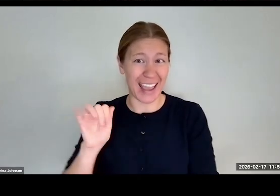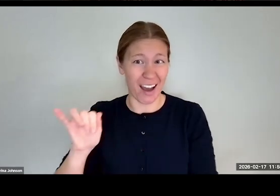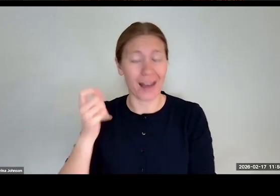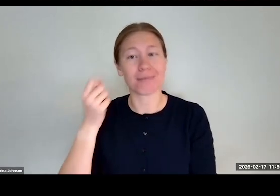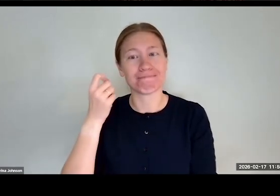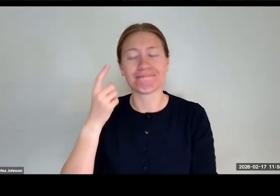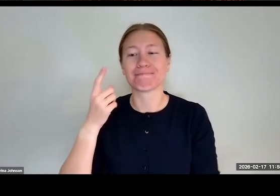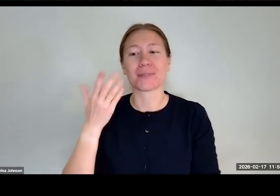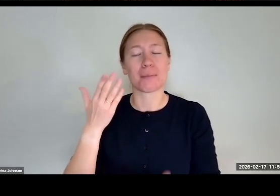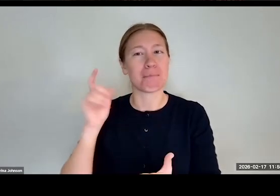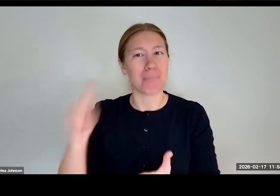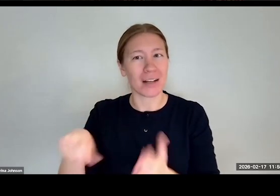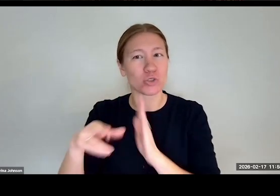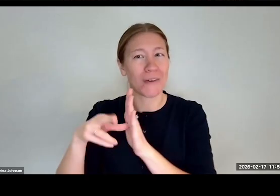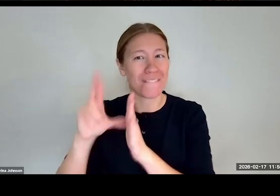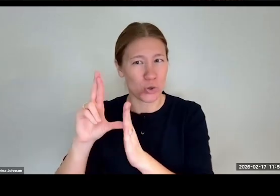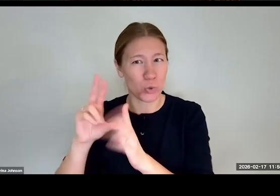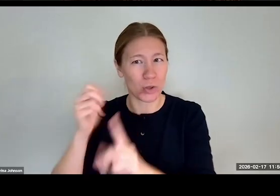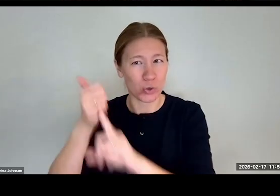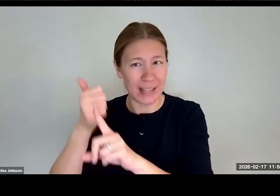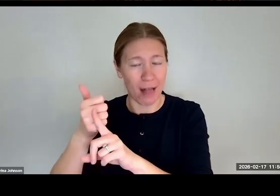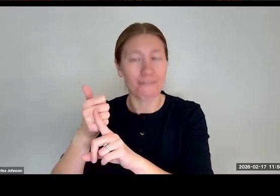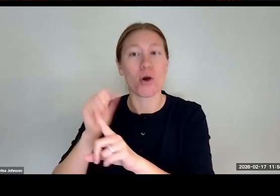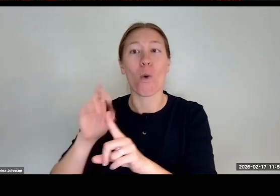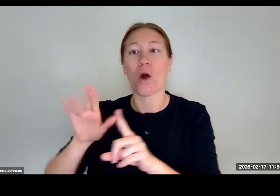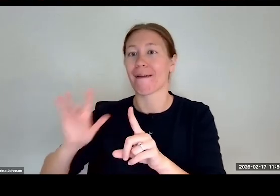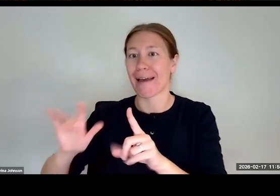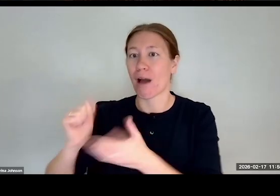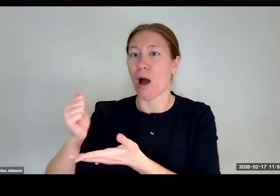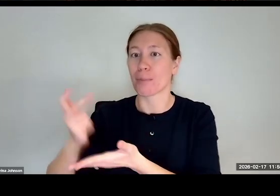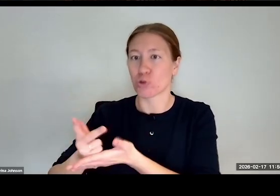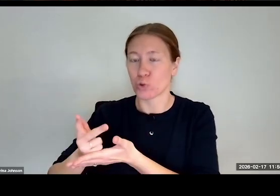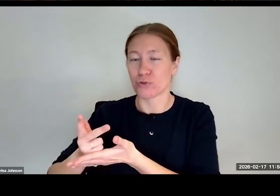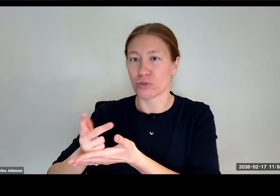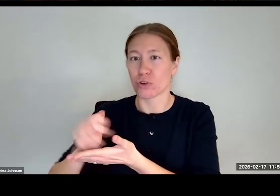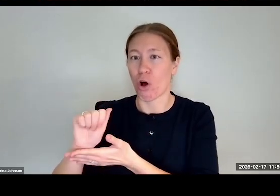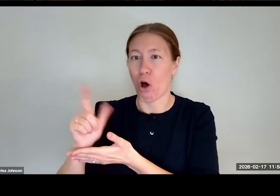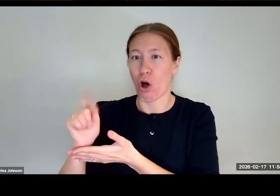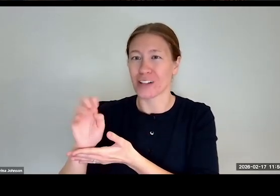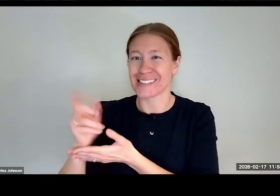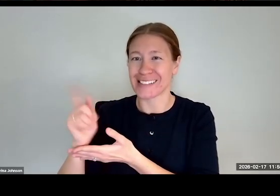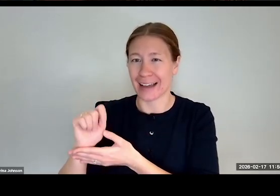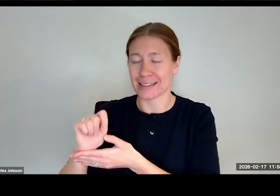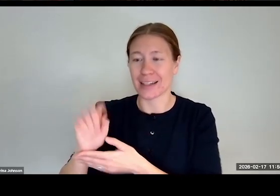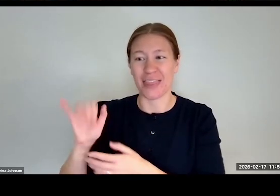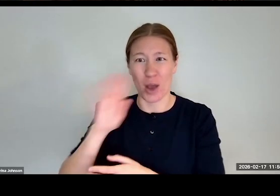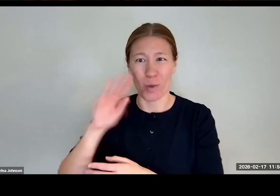or that you toggle on the approve alt text button because that's going to inform PowerPoint